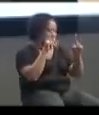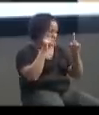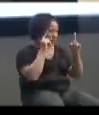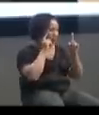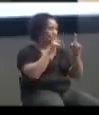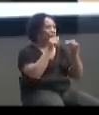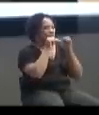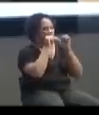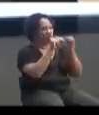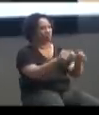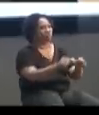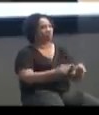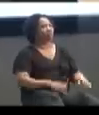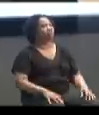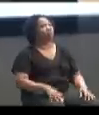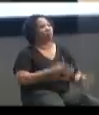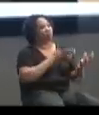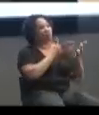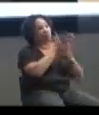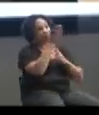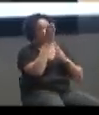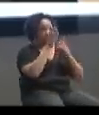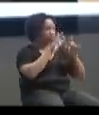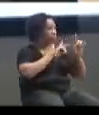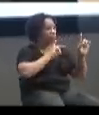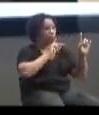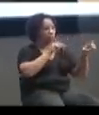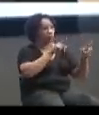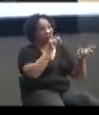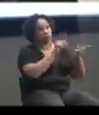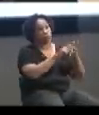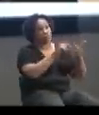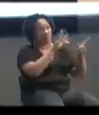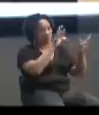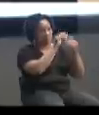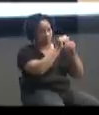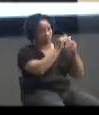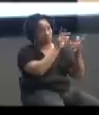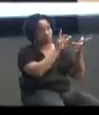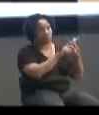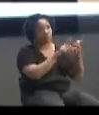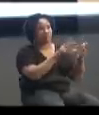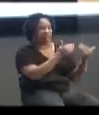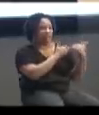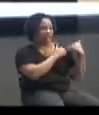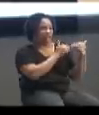SUSTAINABILITY. THROUGH ORDERS, LEADERSHIP AND ACCOUNTABILITY, WE ARE DRIVING